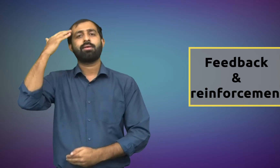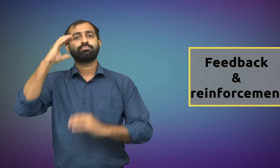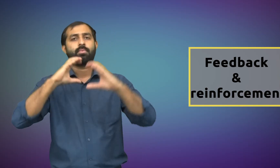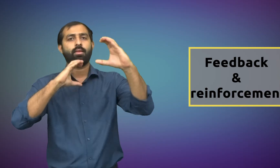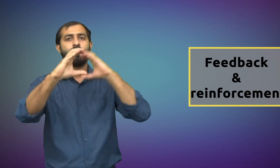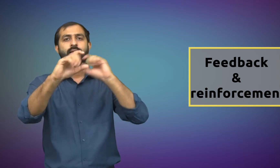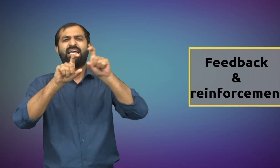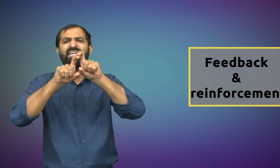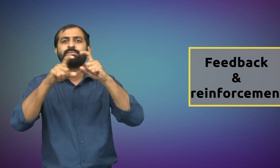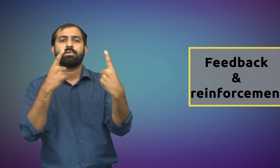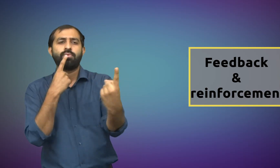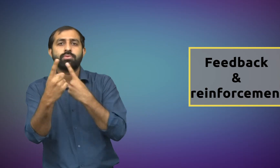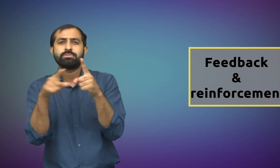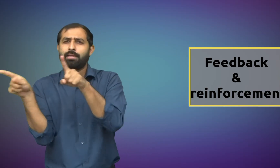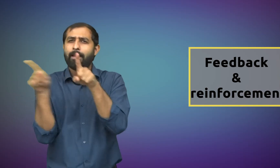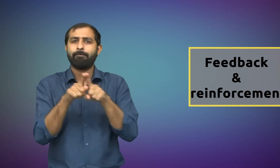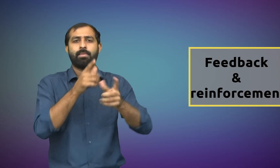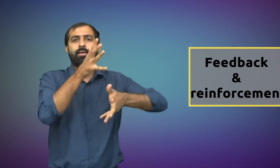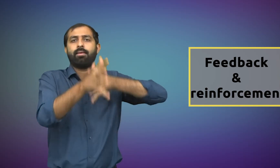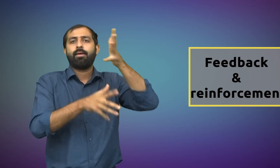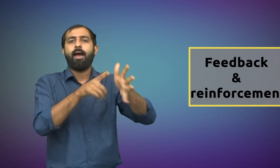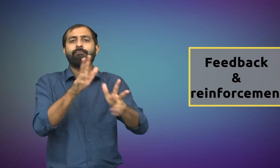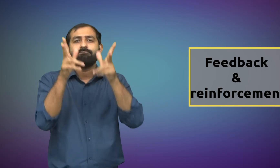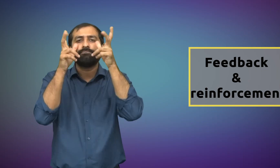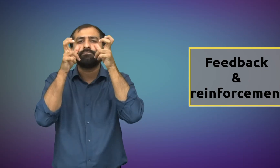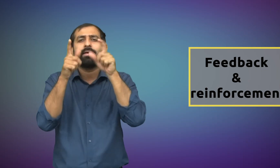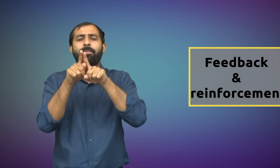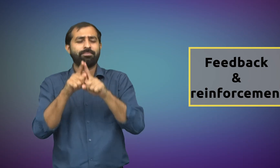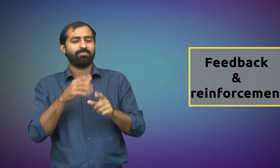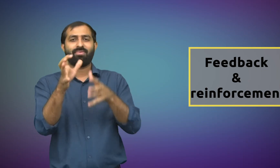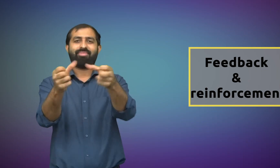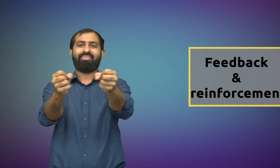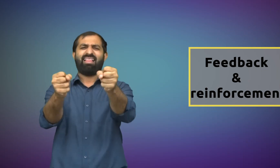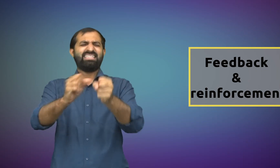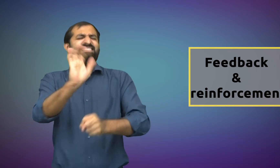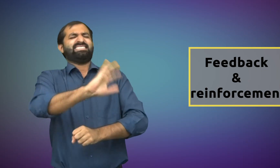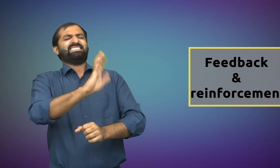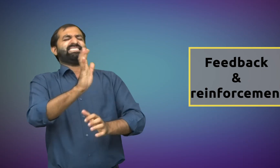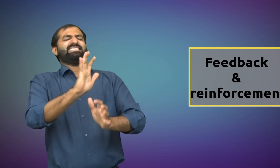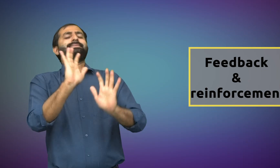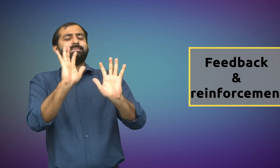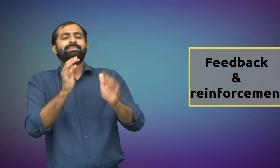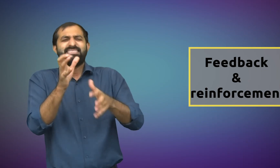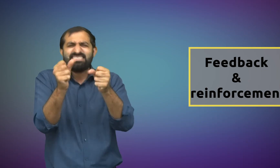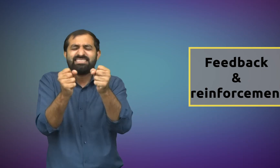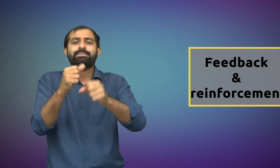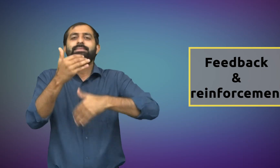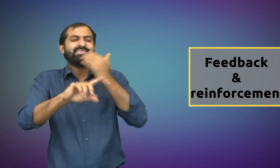and reinforcement is a way to learn and remember whatever language input is being given. So when a child grew up that can do clear communication.